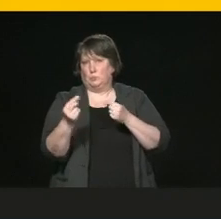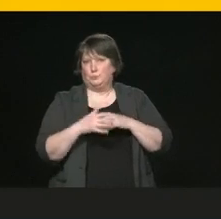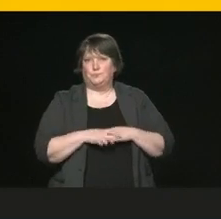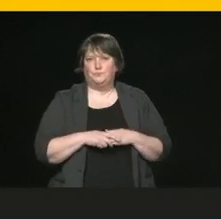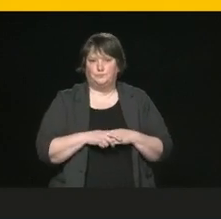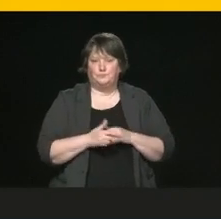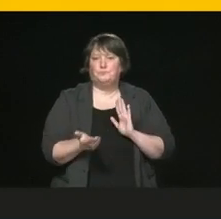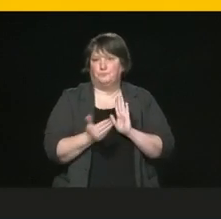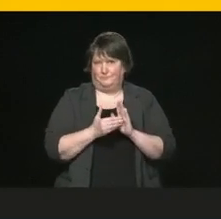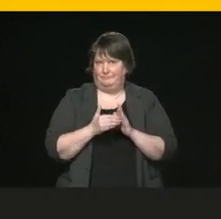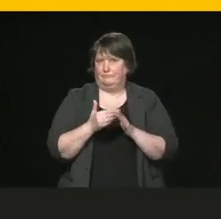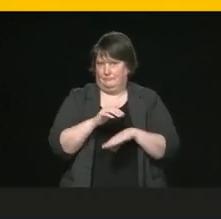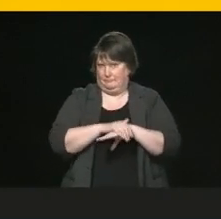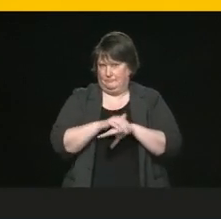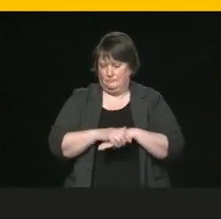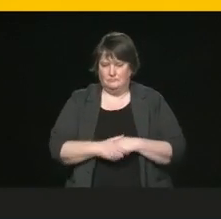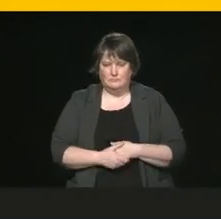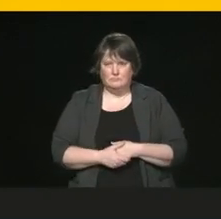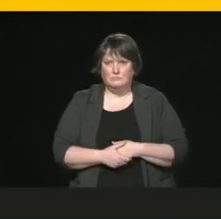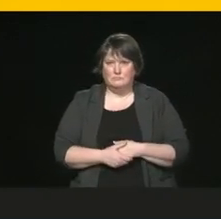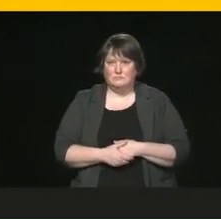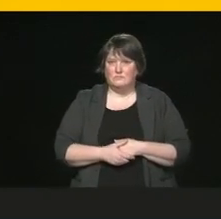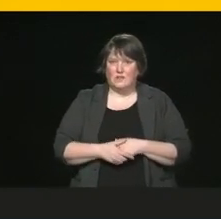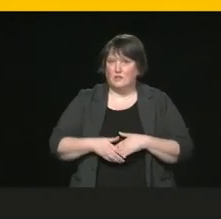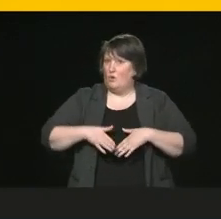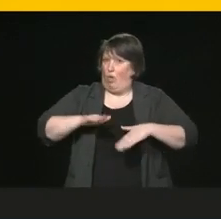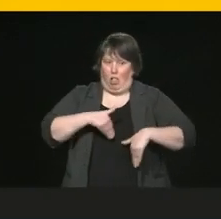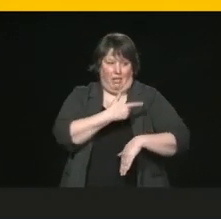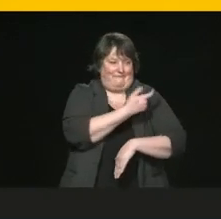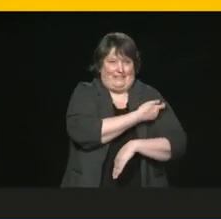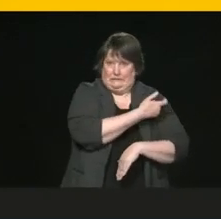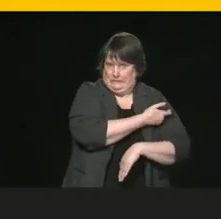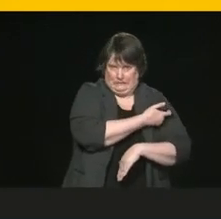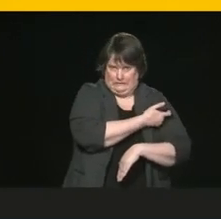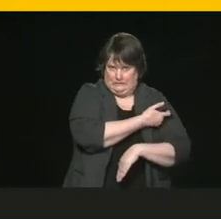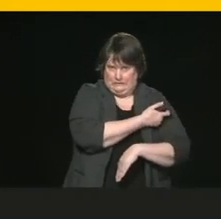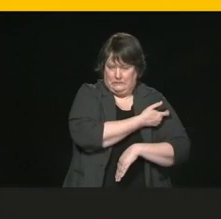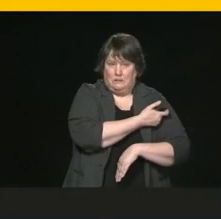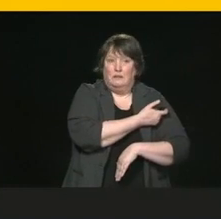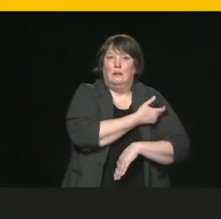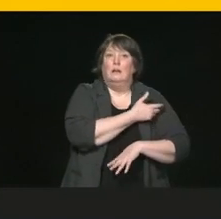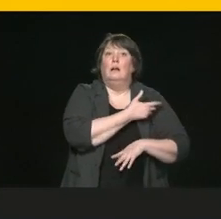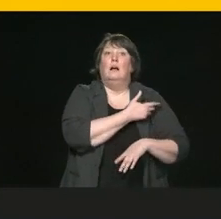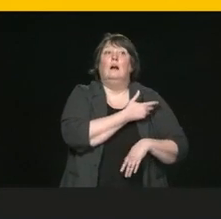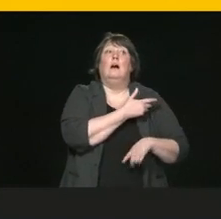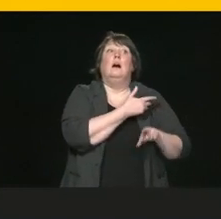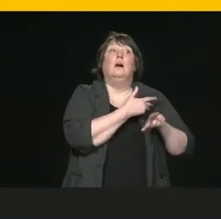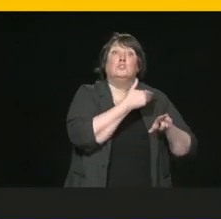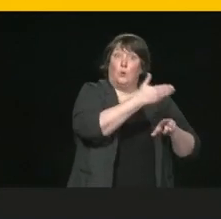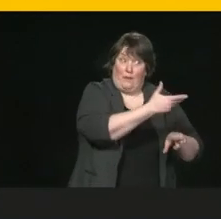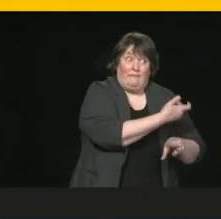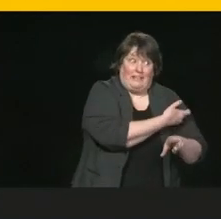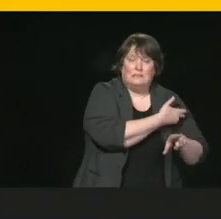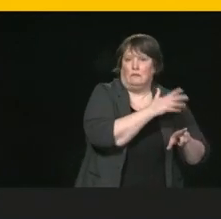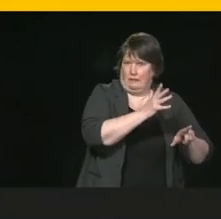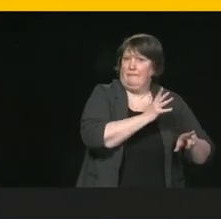Prime Minister Trudeau: WE KNOW THAT, UNTIL THERE IS A